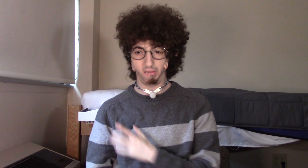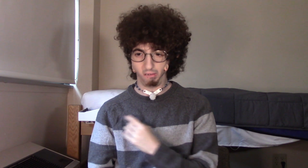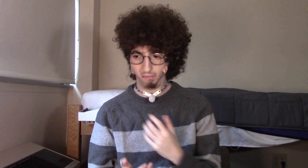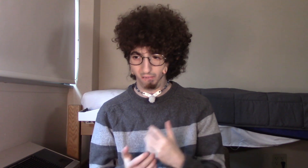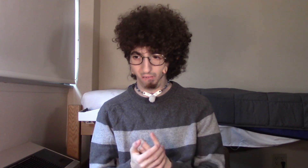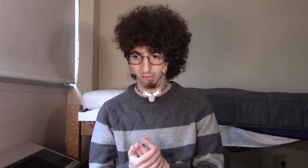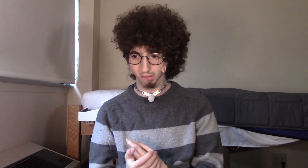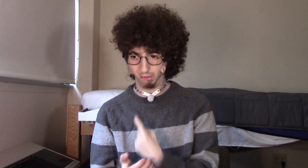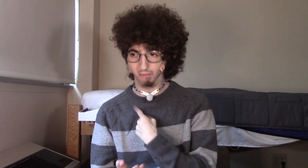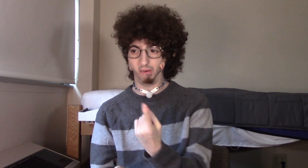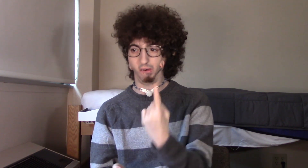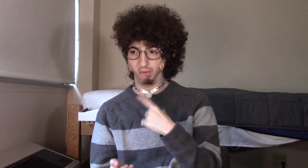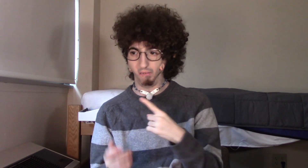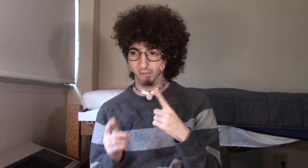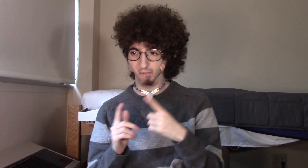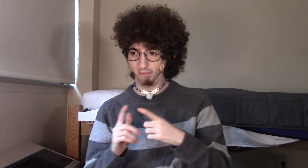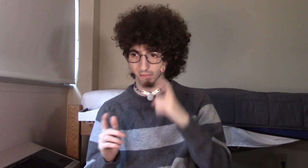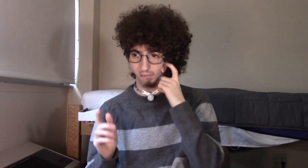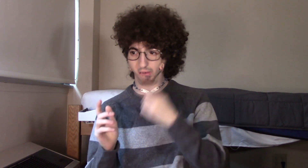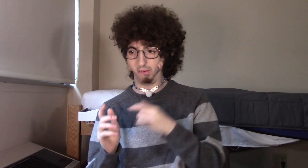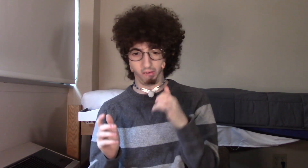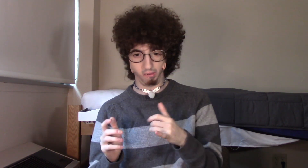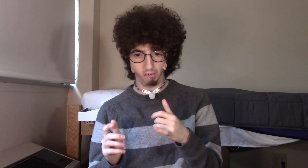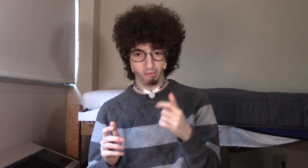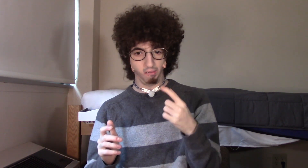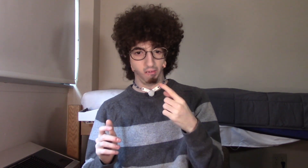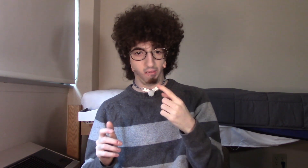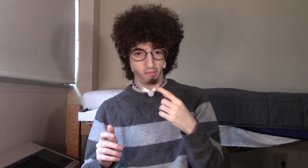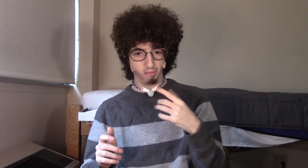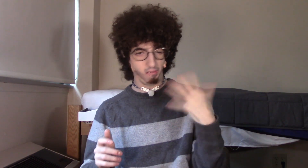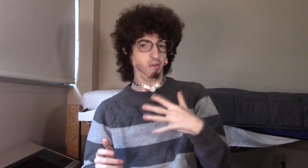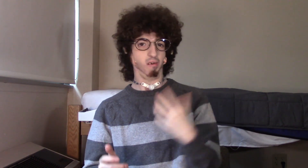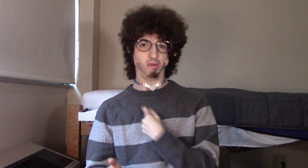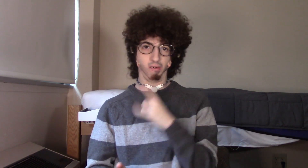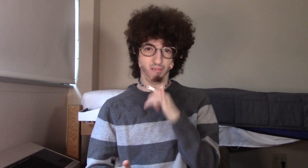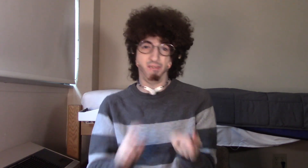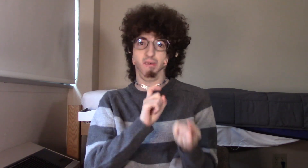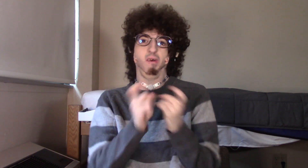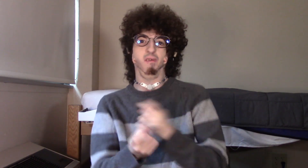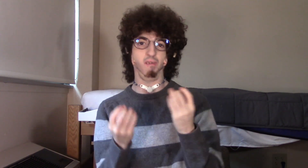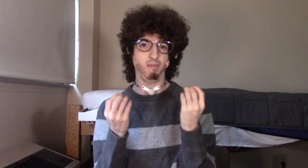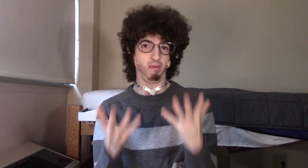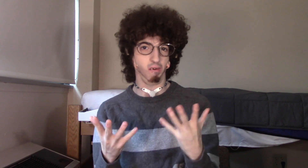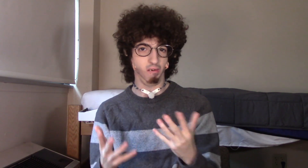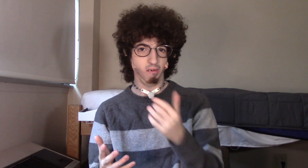I've come to realize that, wow, I've really changed a lot